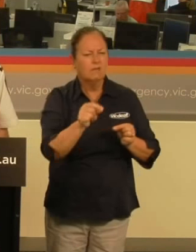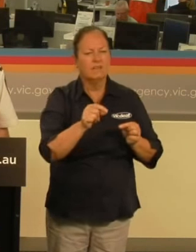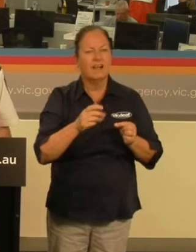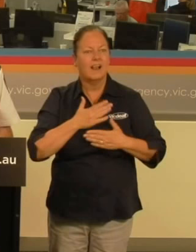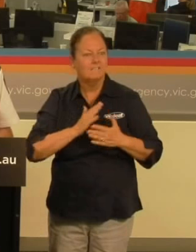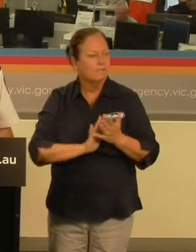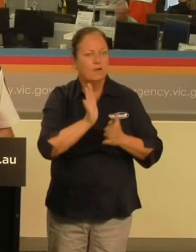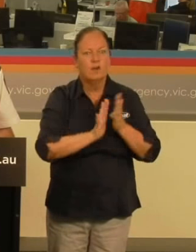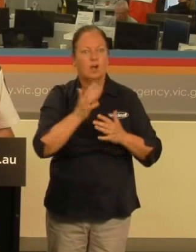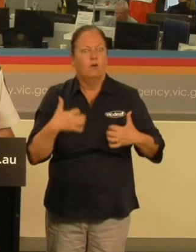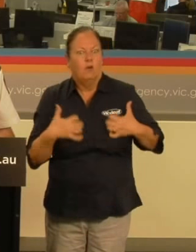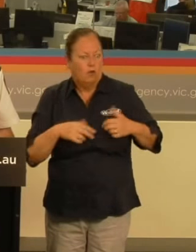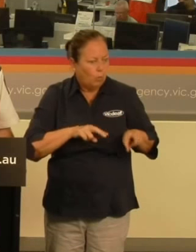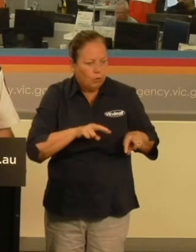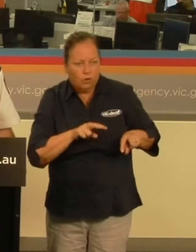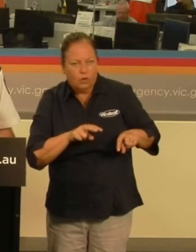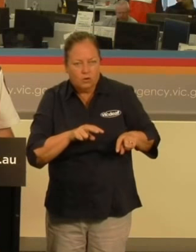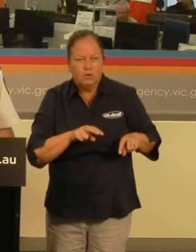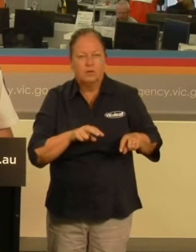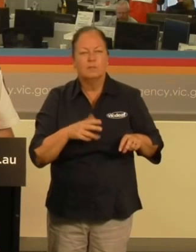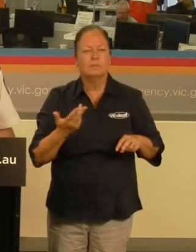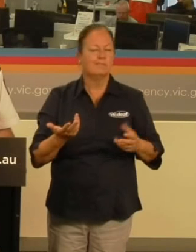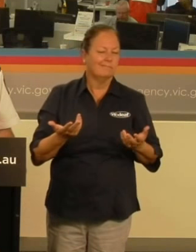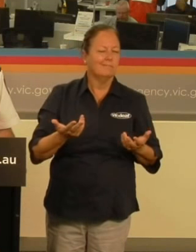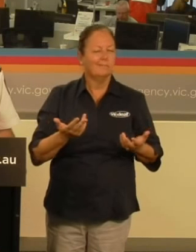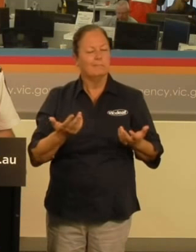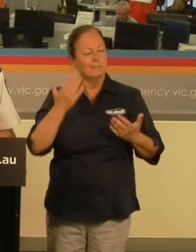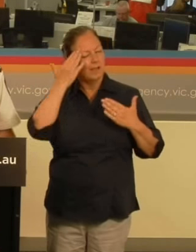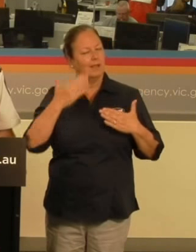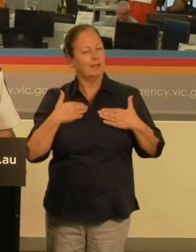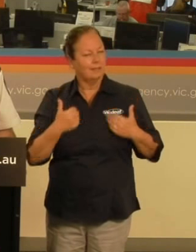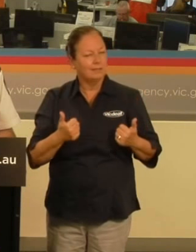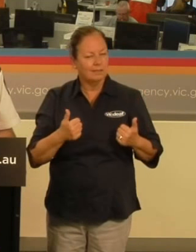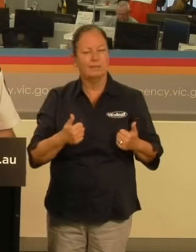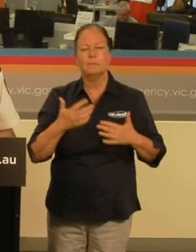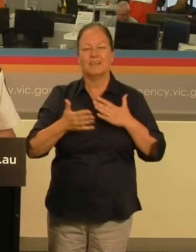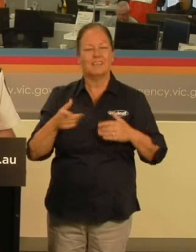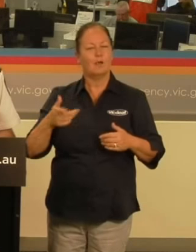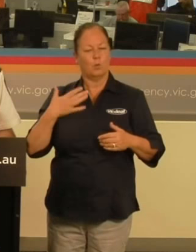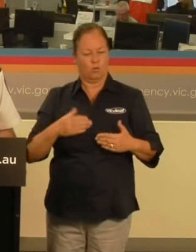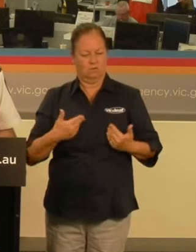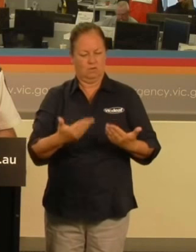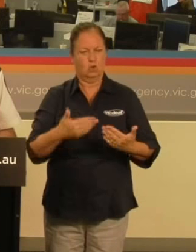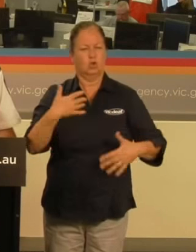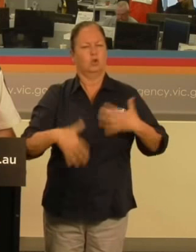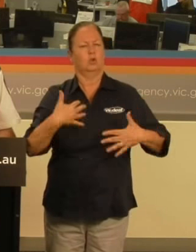issue that is someone that's motivated to light fire and if they're motivated to light fire they're motivated to cause harm and then you've got others that are